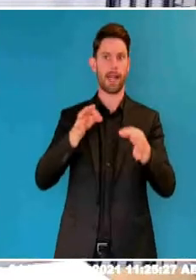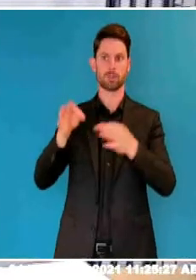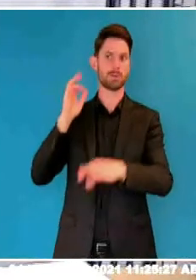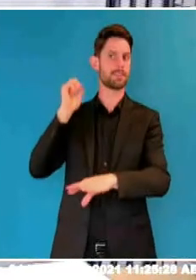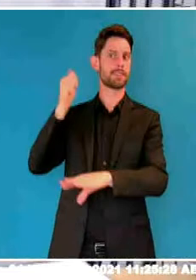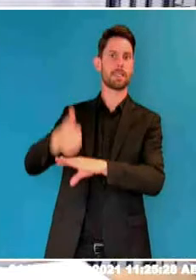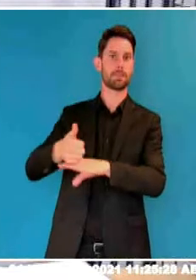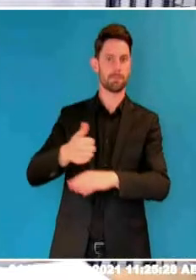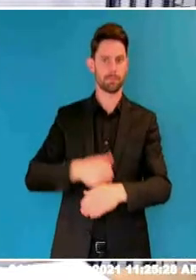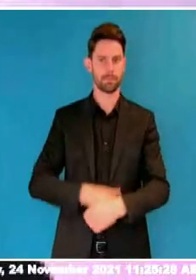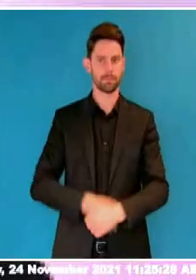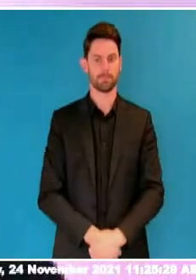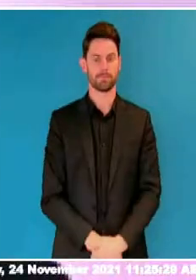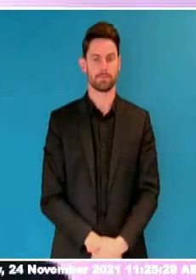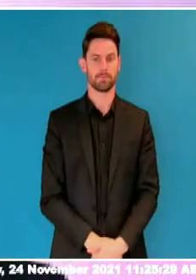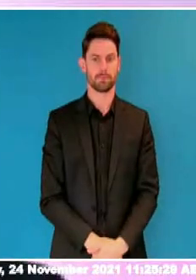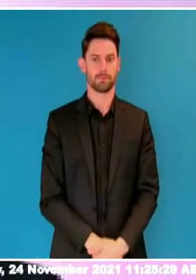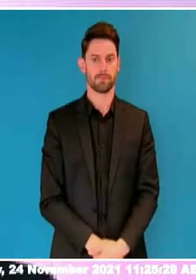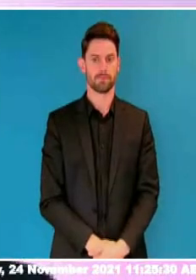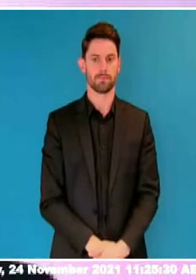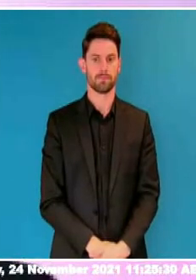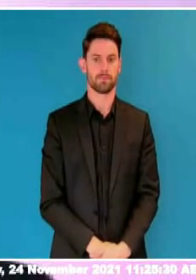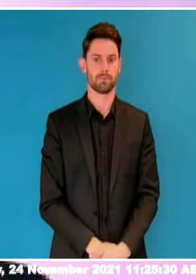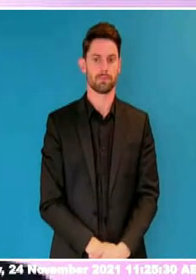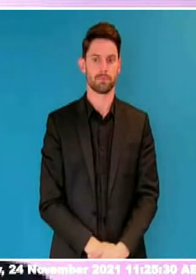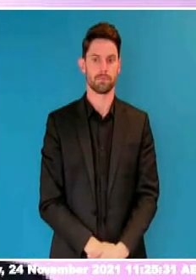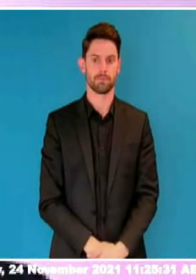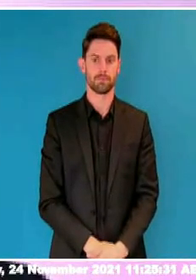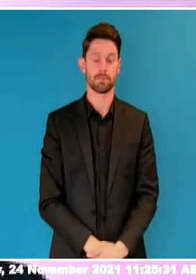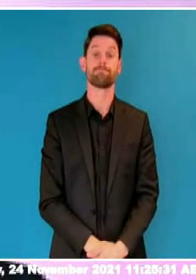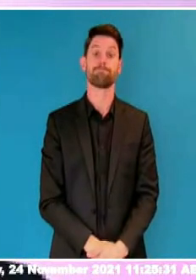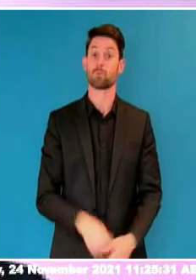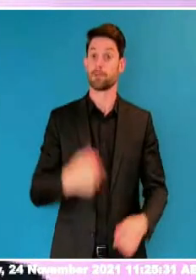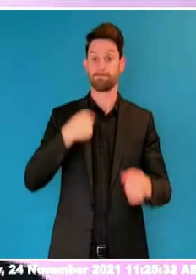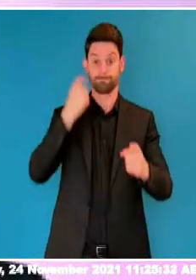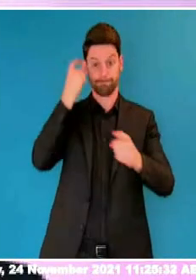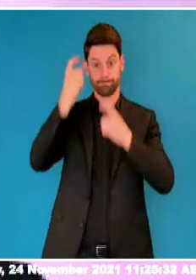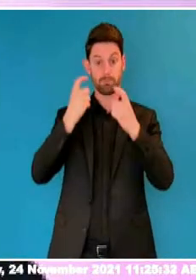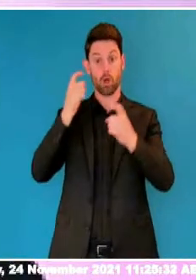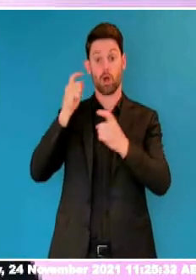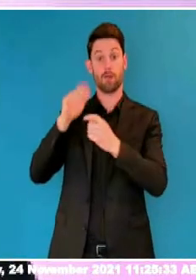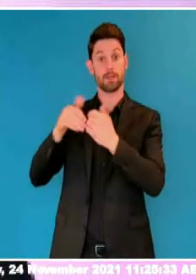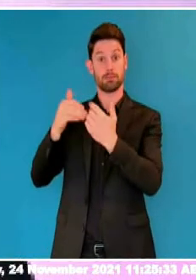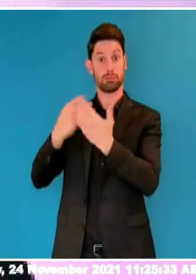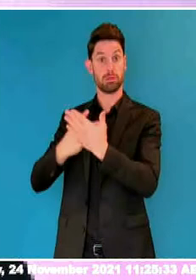I'm not quite clear? MS KRUGER: We are looking at programs to implement to encourage